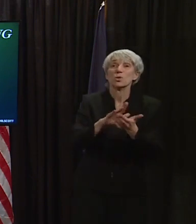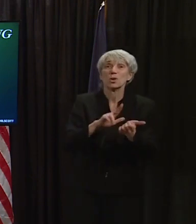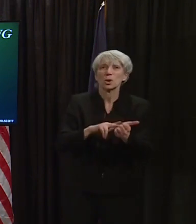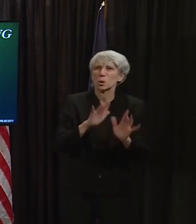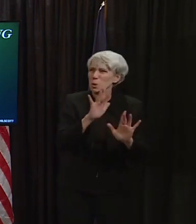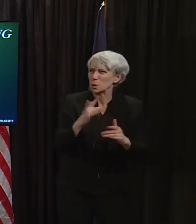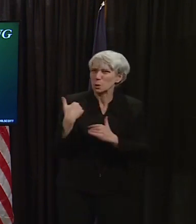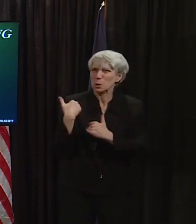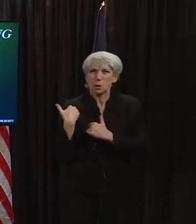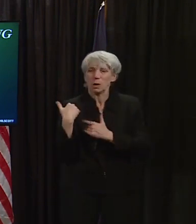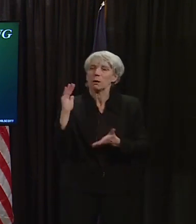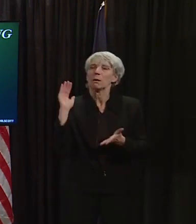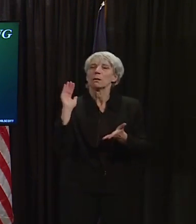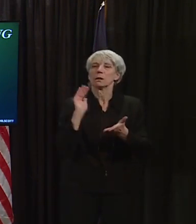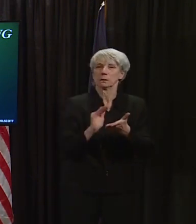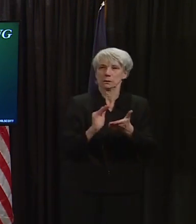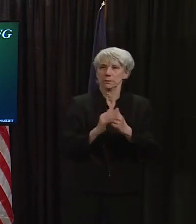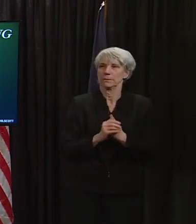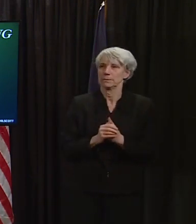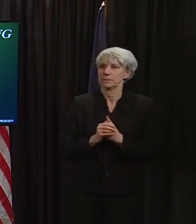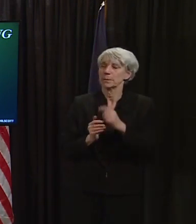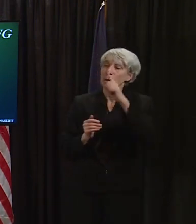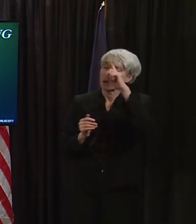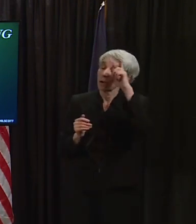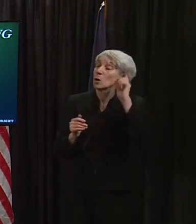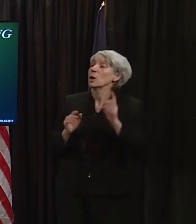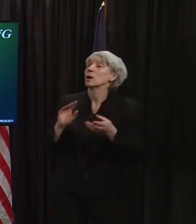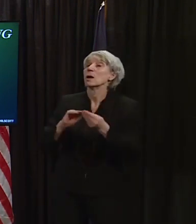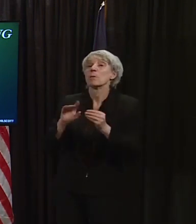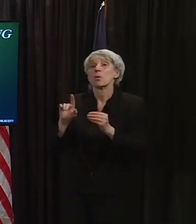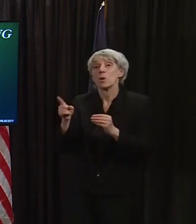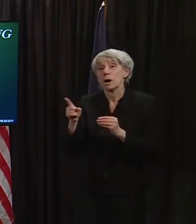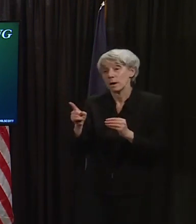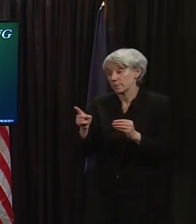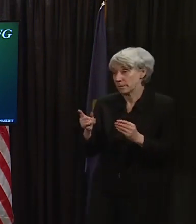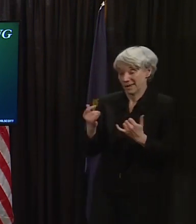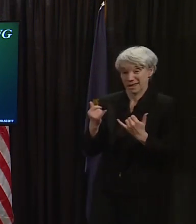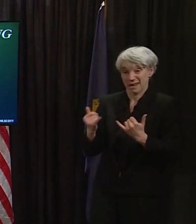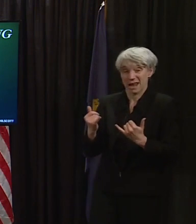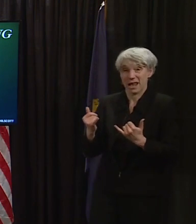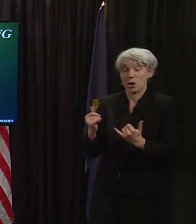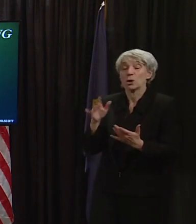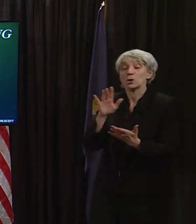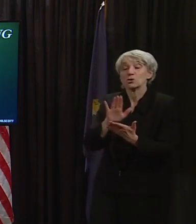First contact tracing will evolve from its currently rather slow and labor